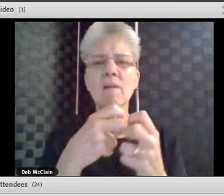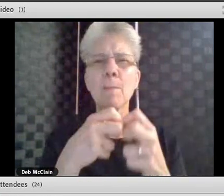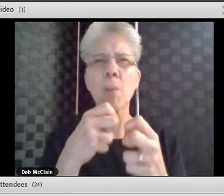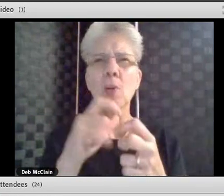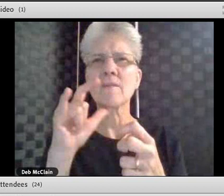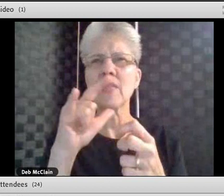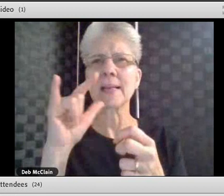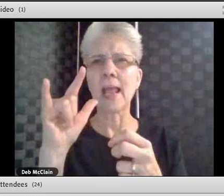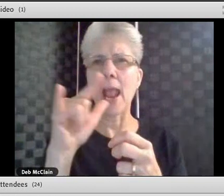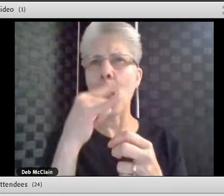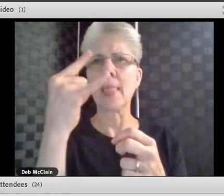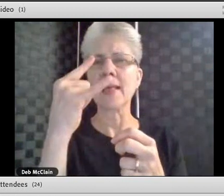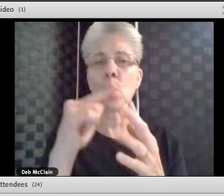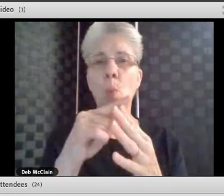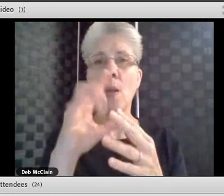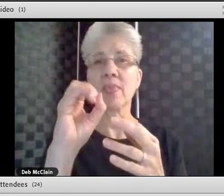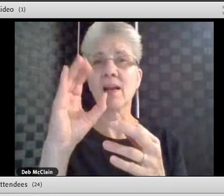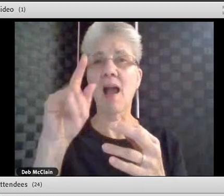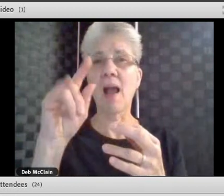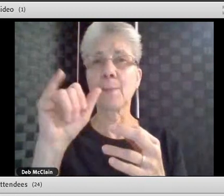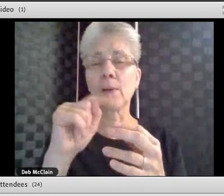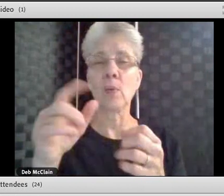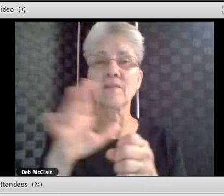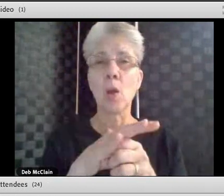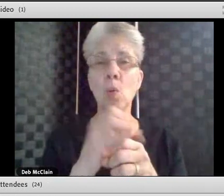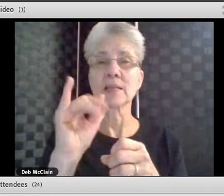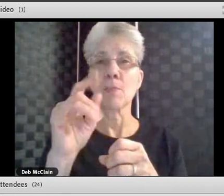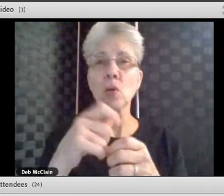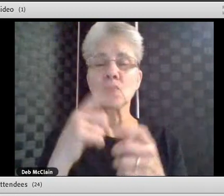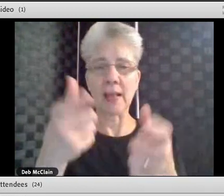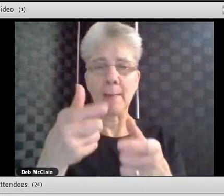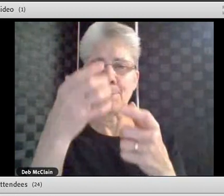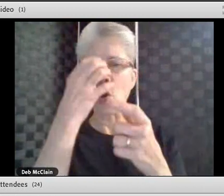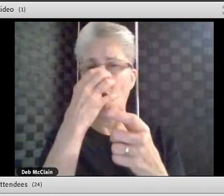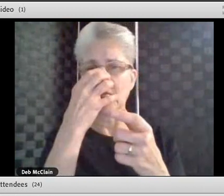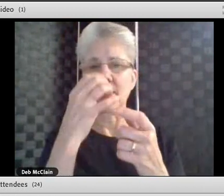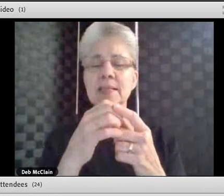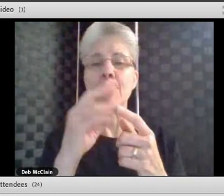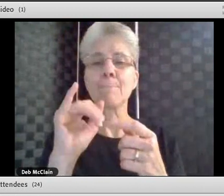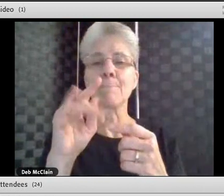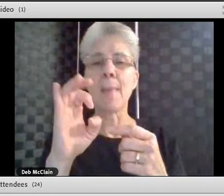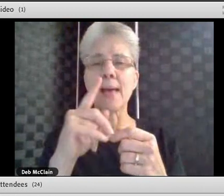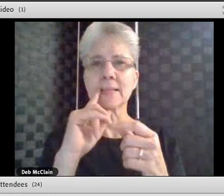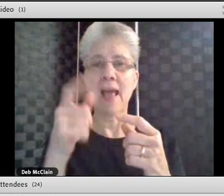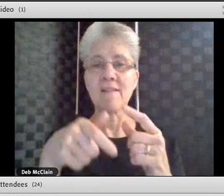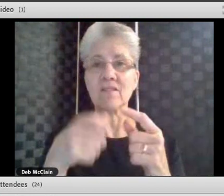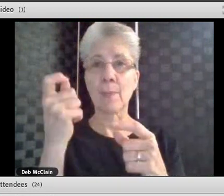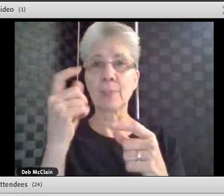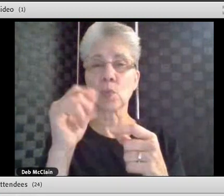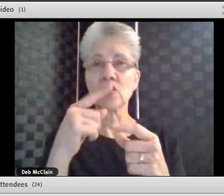when the cockpit would fill with smoke, so they can put on this oxygen mask and flip a switch, and they can actually see all the controls